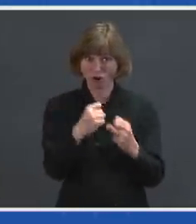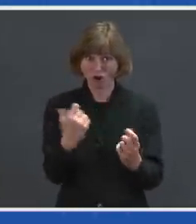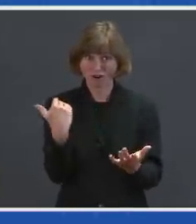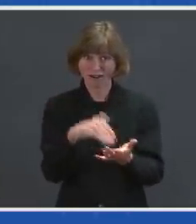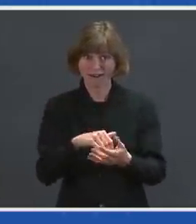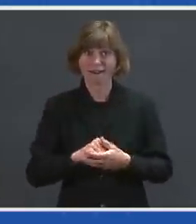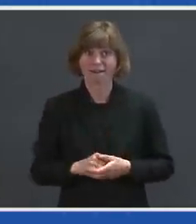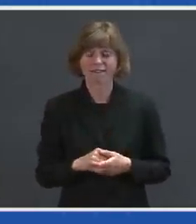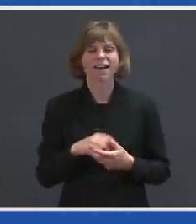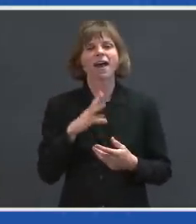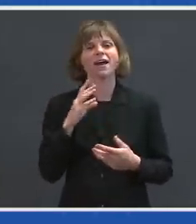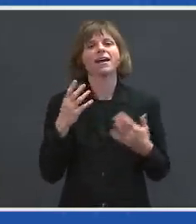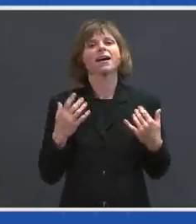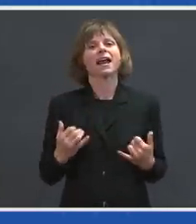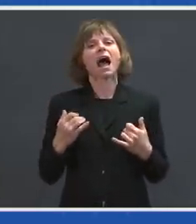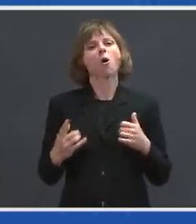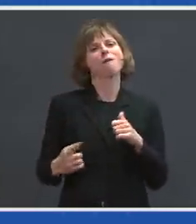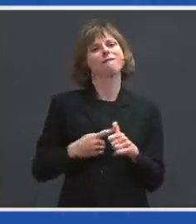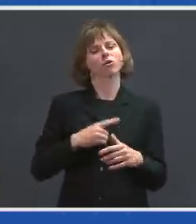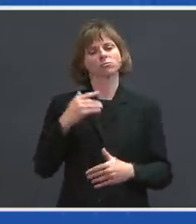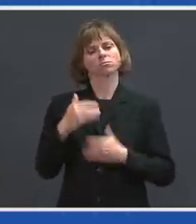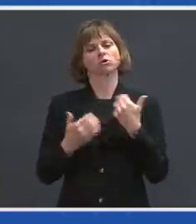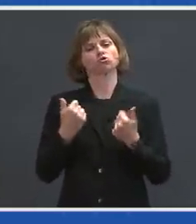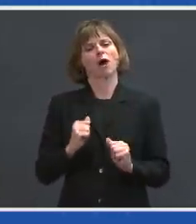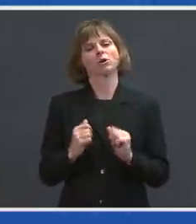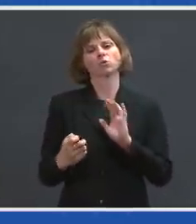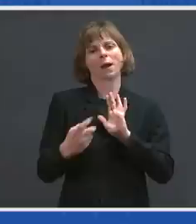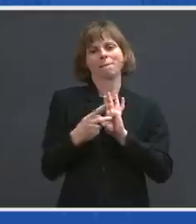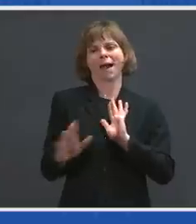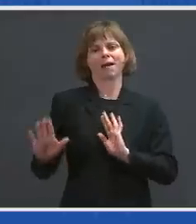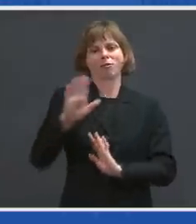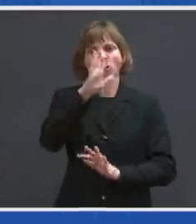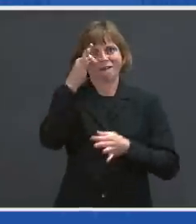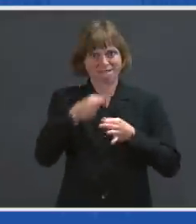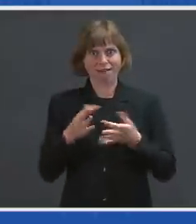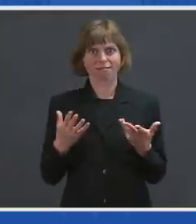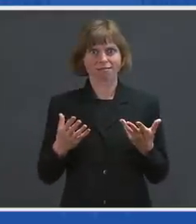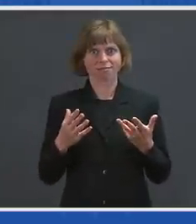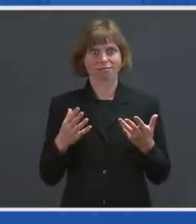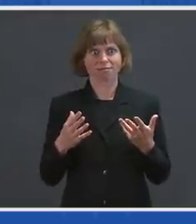to restoring their faith in the capacity of government to have their backs.